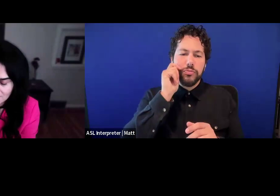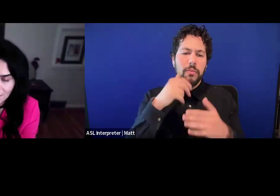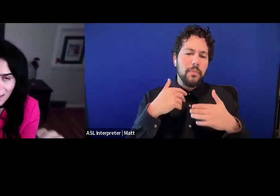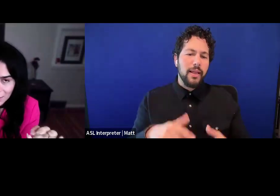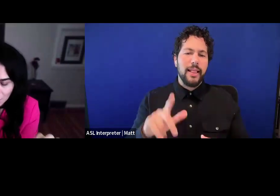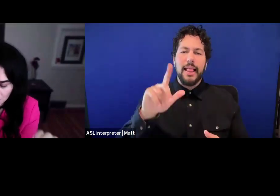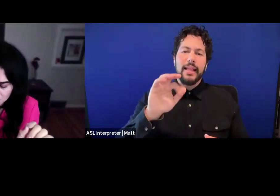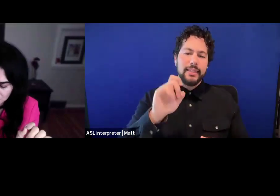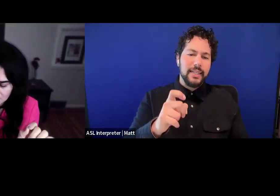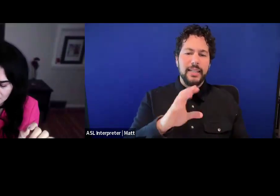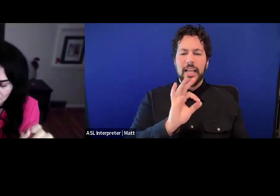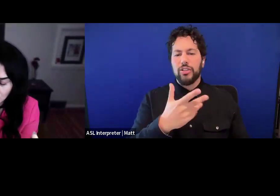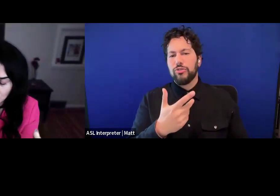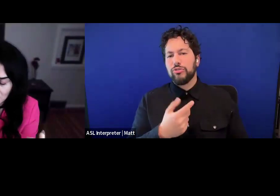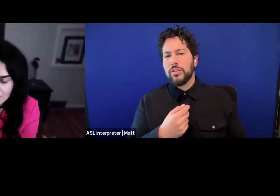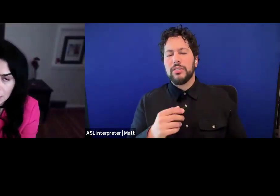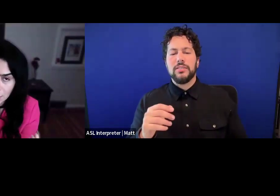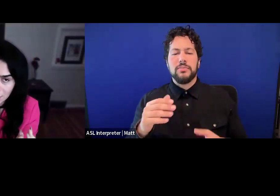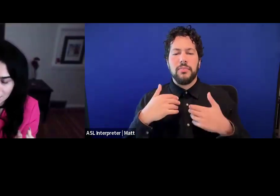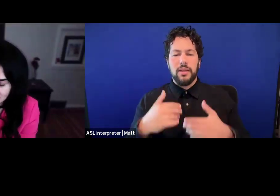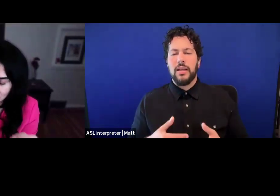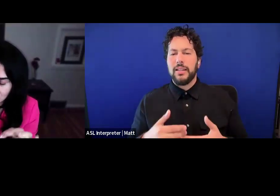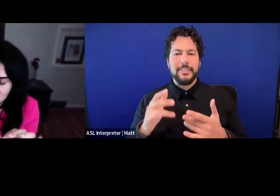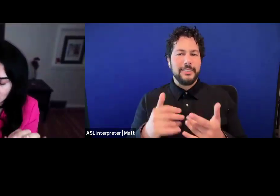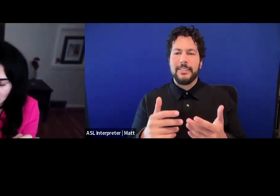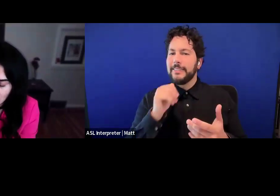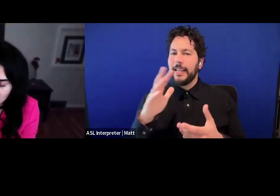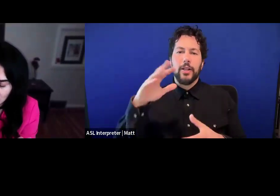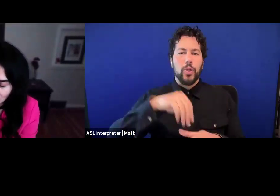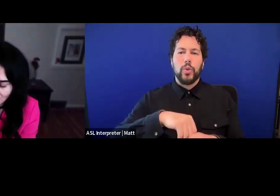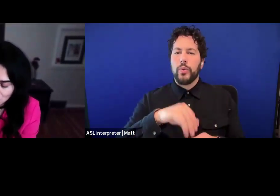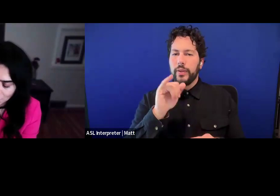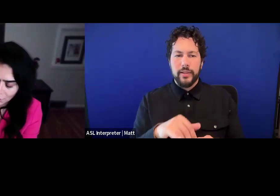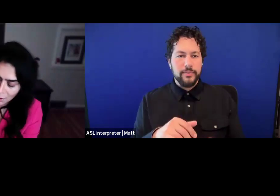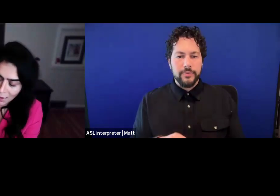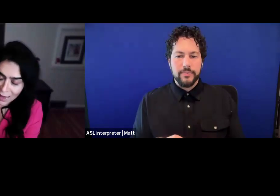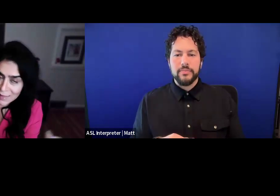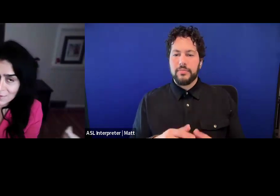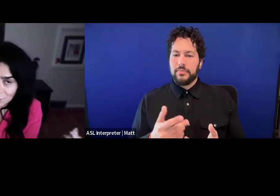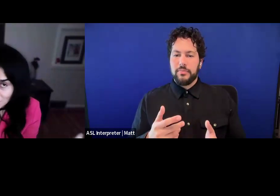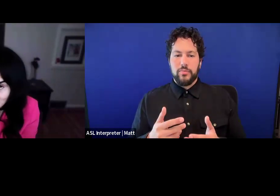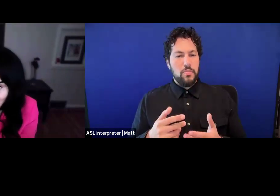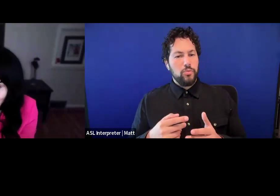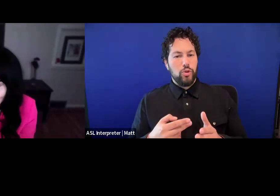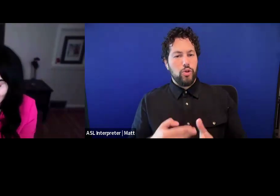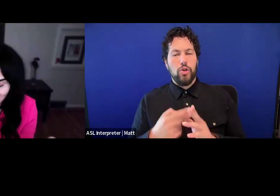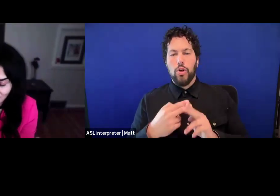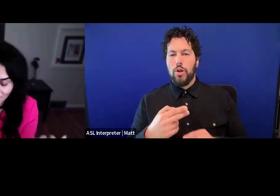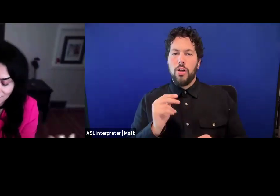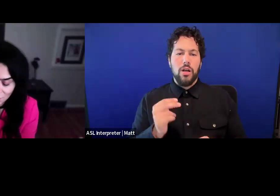at a crossroads, pressing us into becoming legible as men.